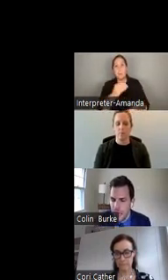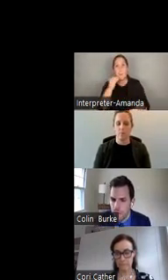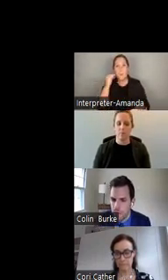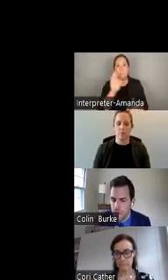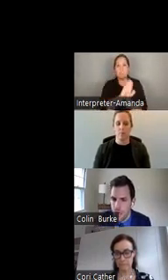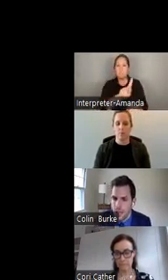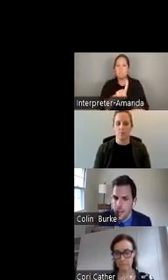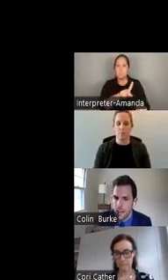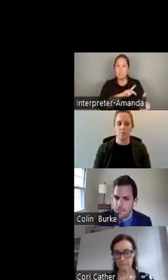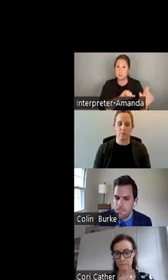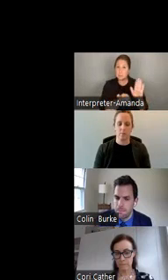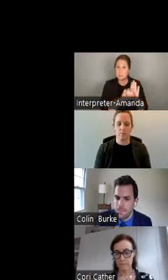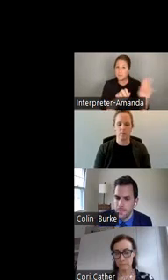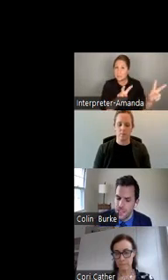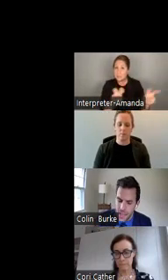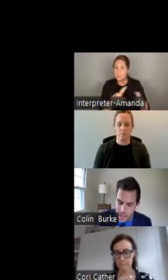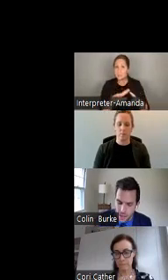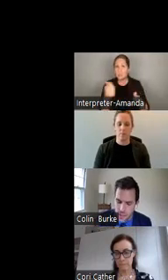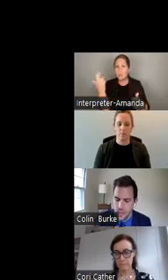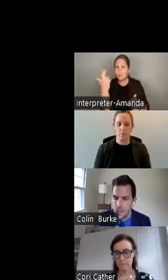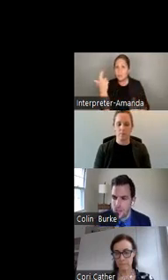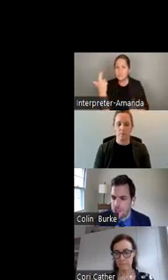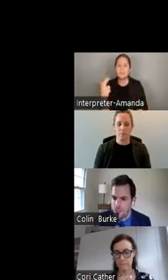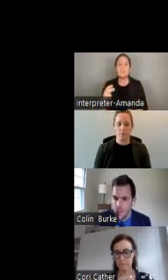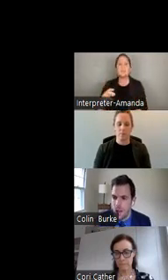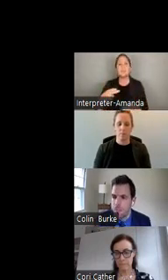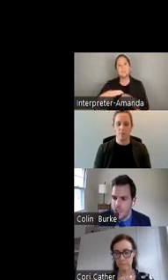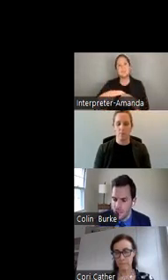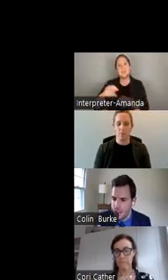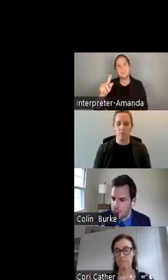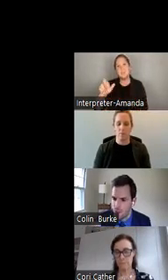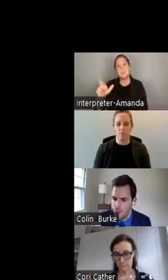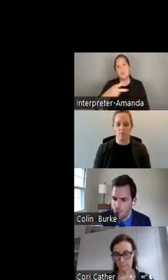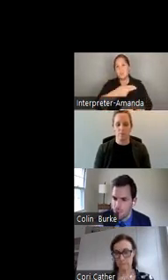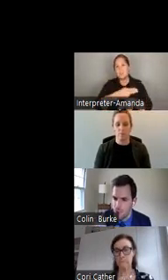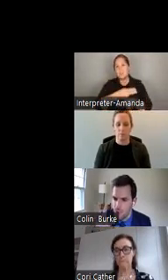um factors um aging out of the foster care system it's complicated right and so there's a there's